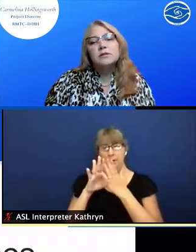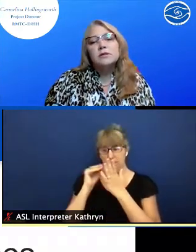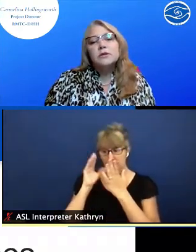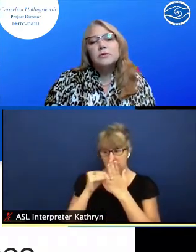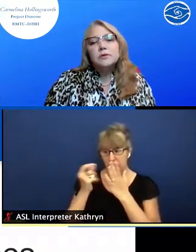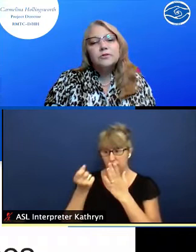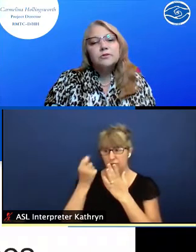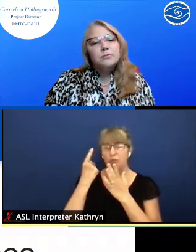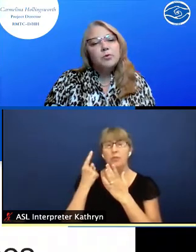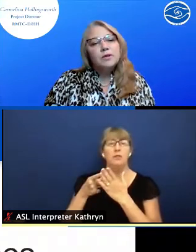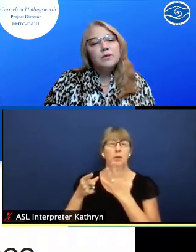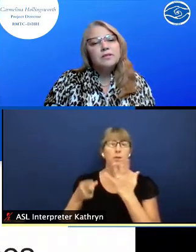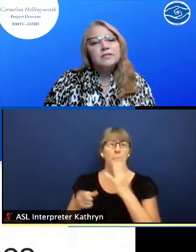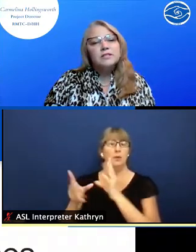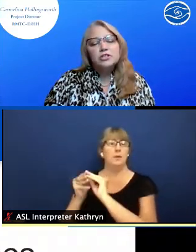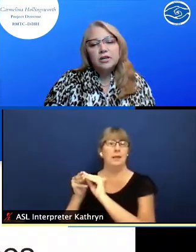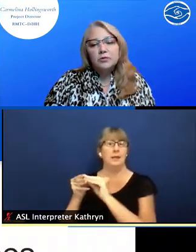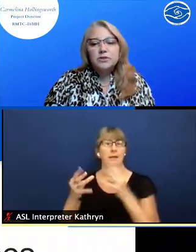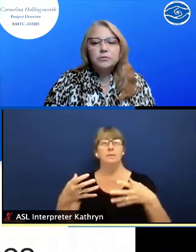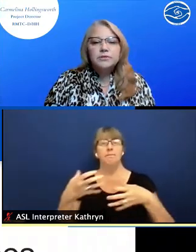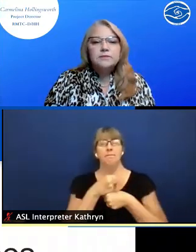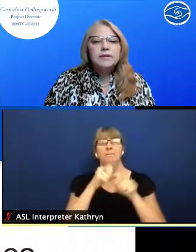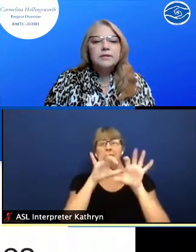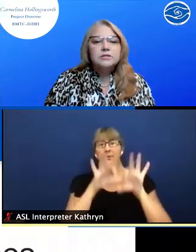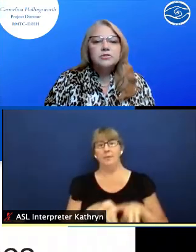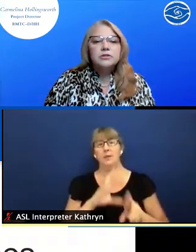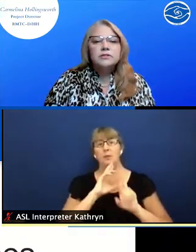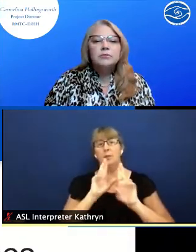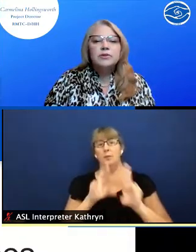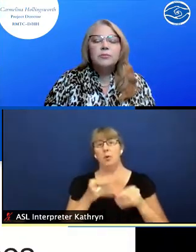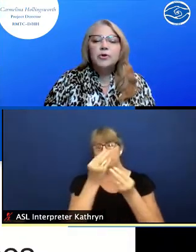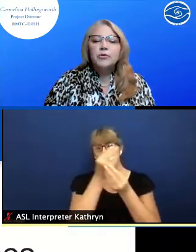The resulting report is then shared with the participating districts and with our program